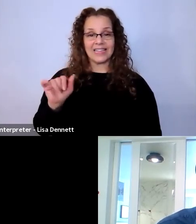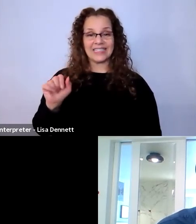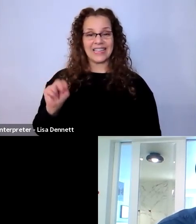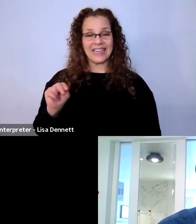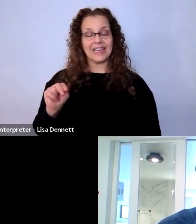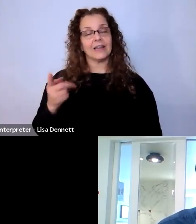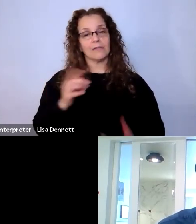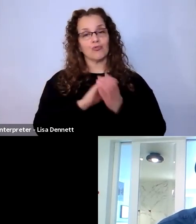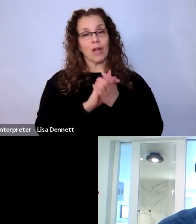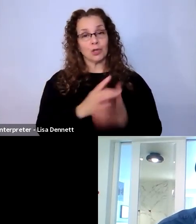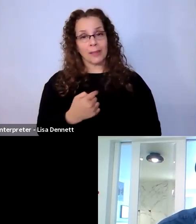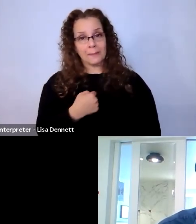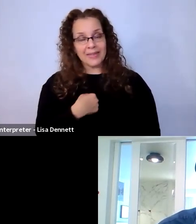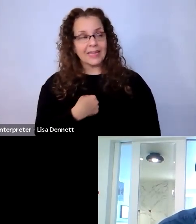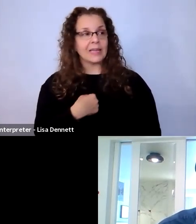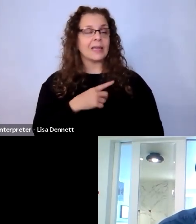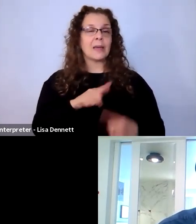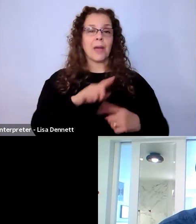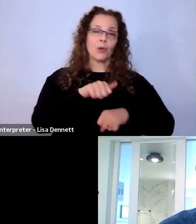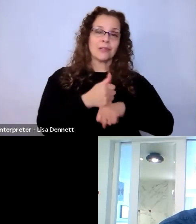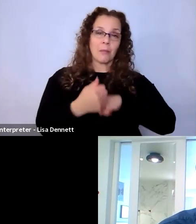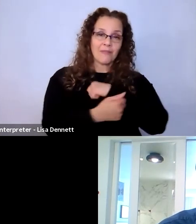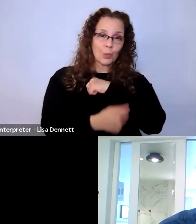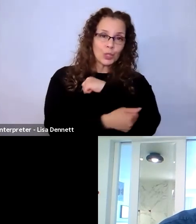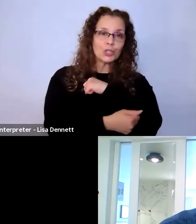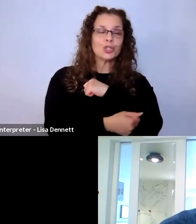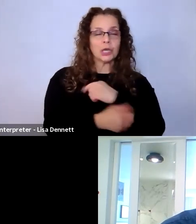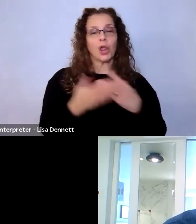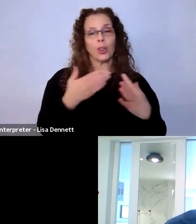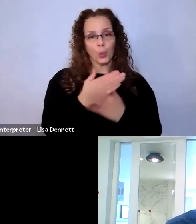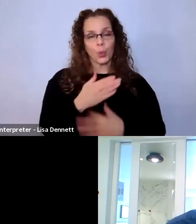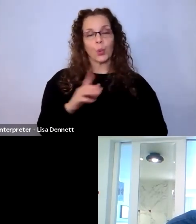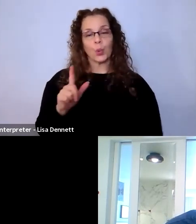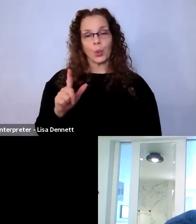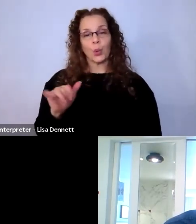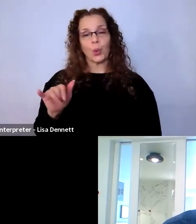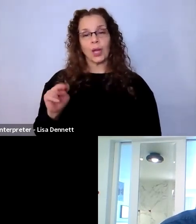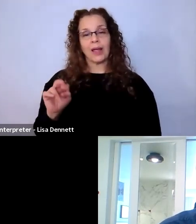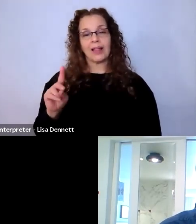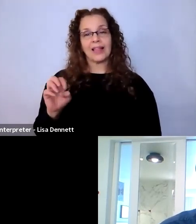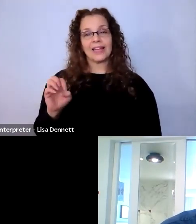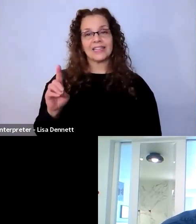me about the Foundation and such over the linkedin platform which, which again is a basic that are my leaders.